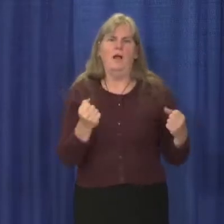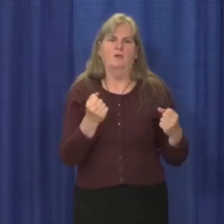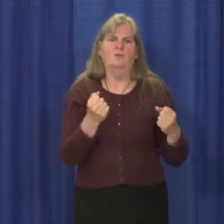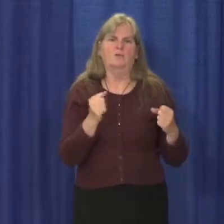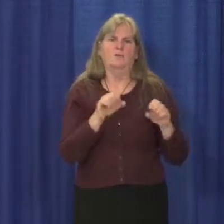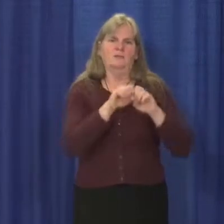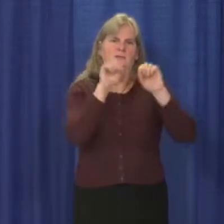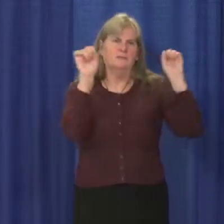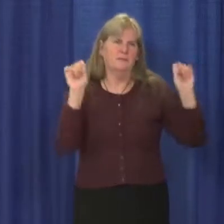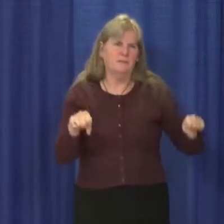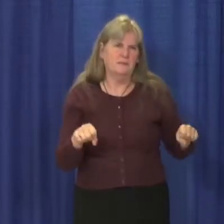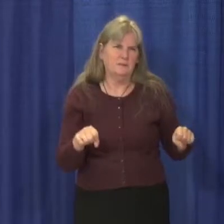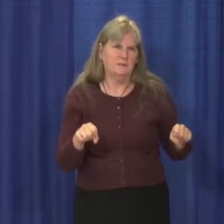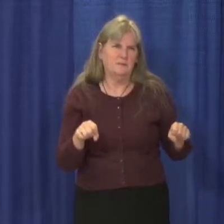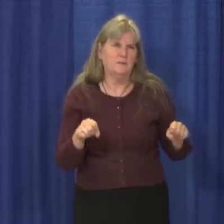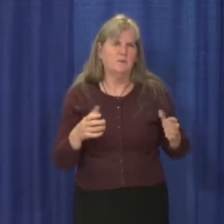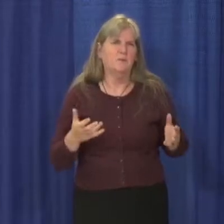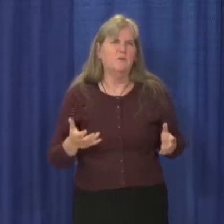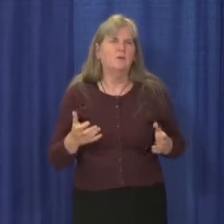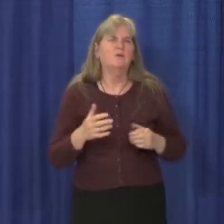about what would be concerning